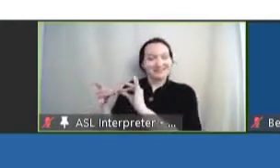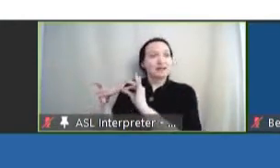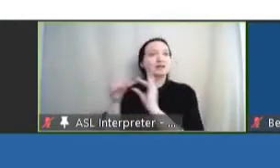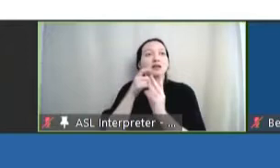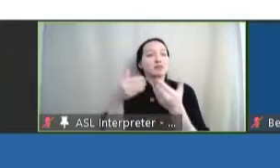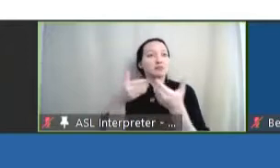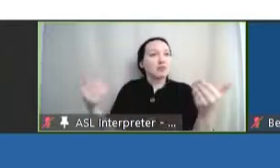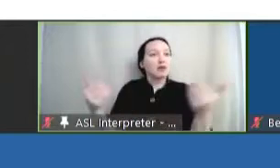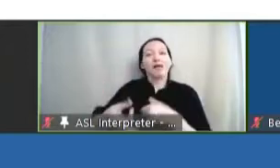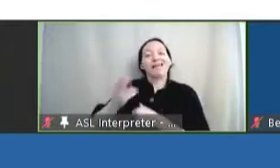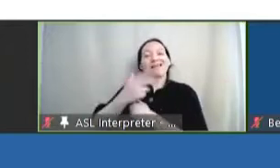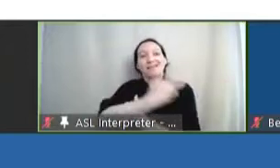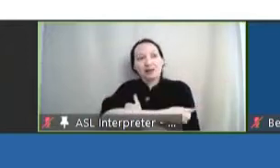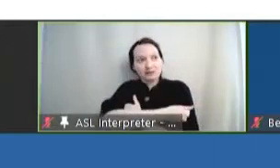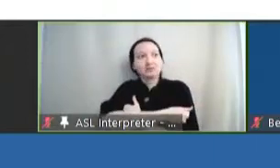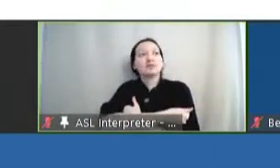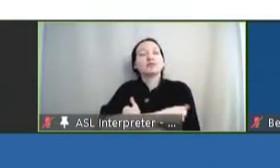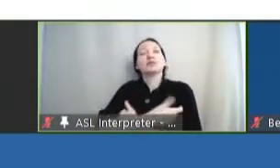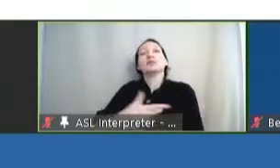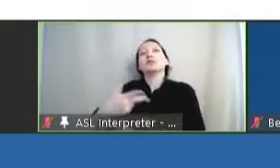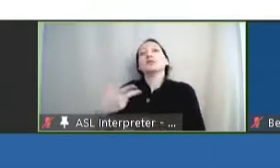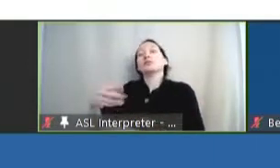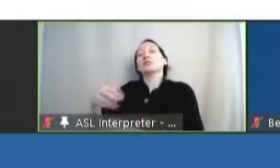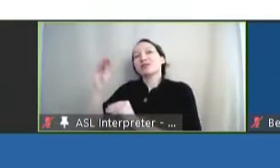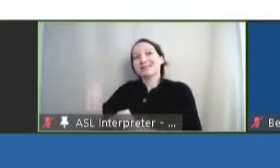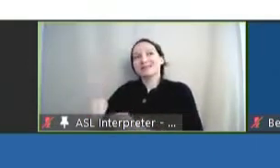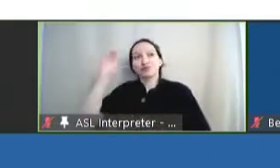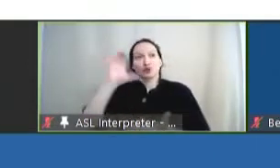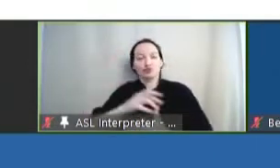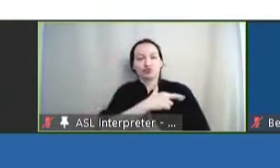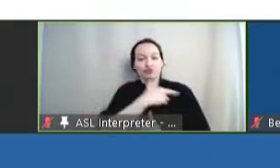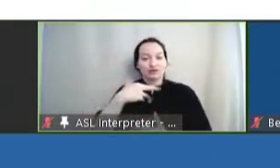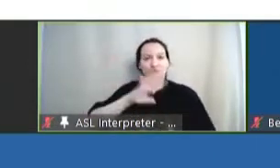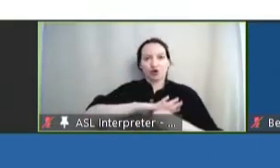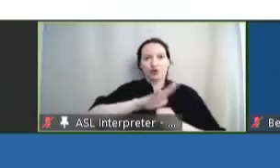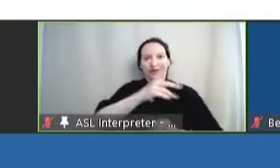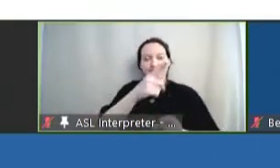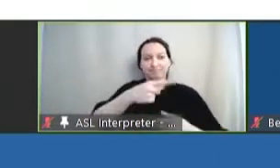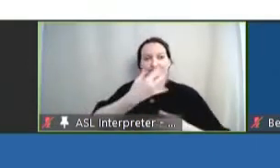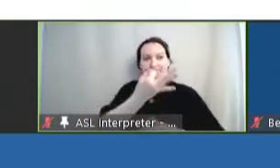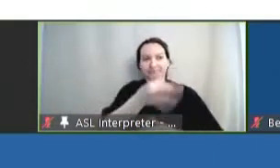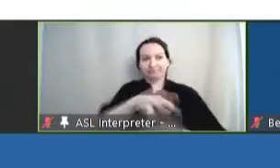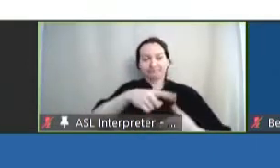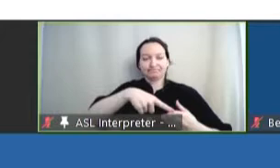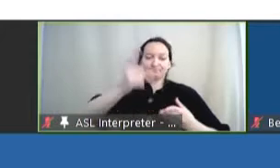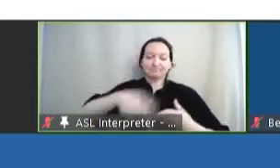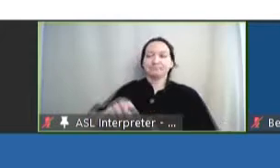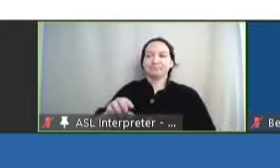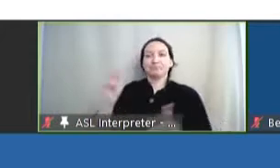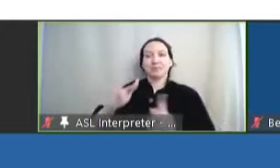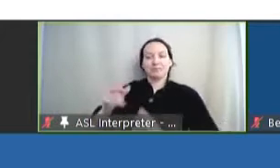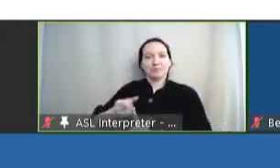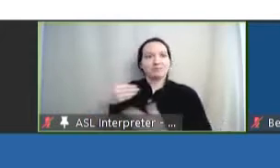county-level vaccination rates and reduced risk of COVID-19 outcomes in Medicare beneficiaries. Table